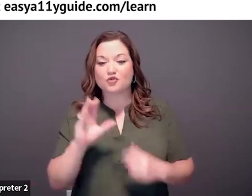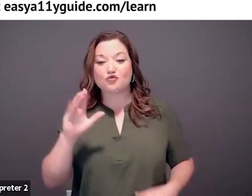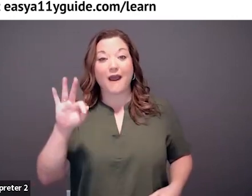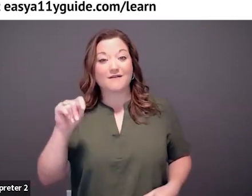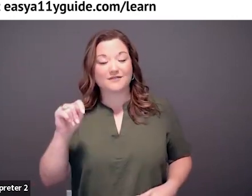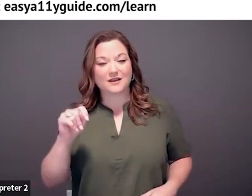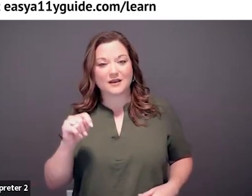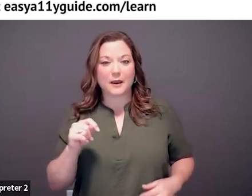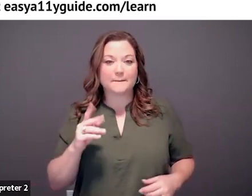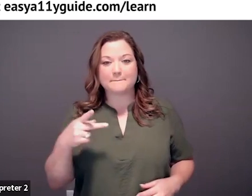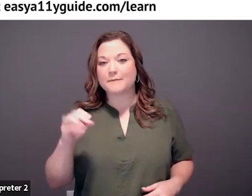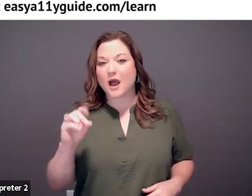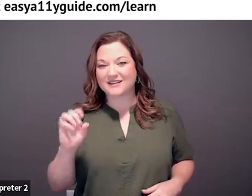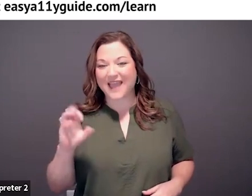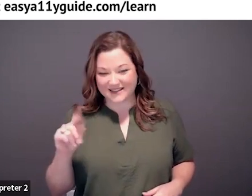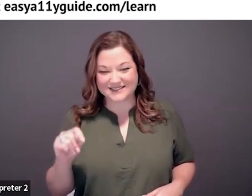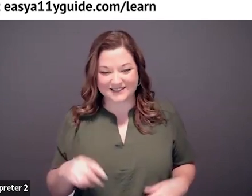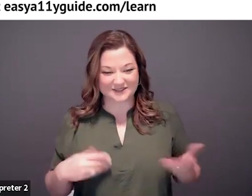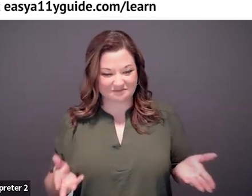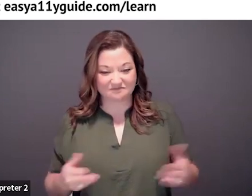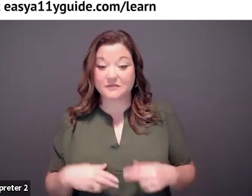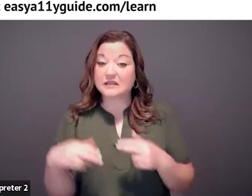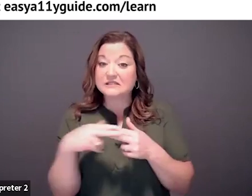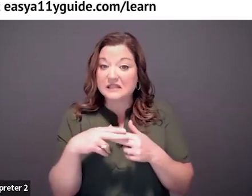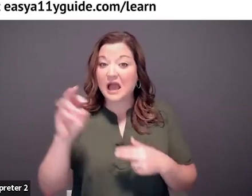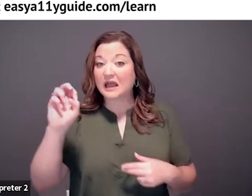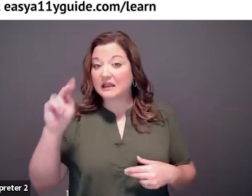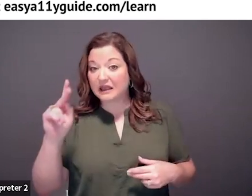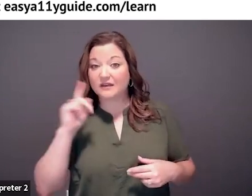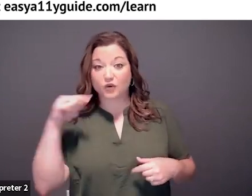are syndicated to. Slides and links for this presentation, as well as others,